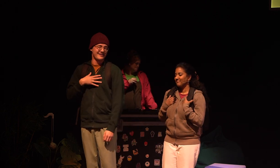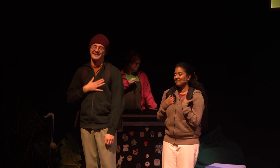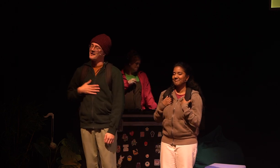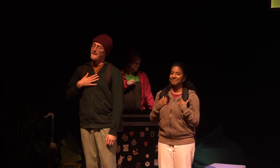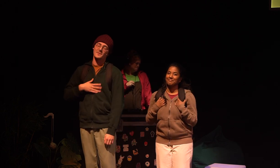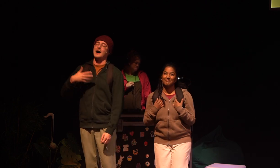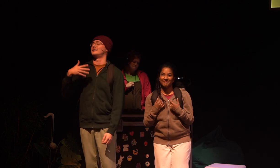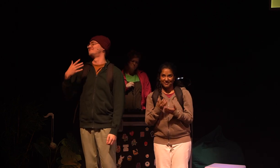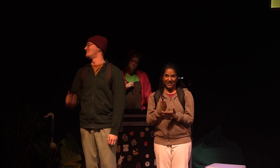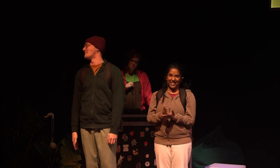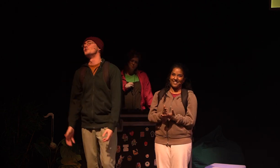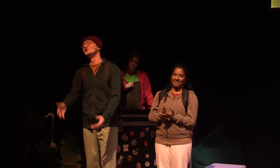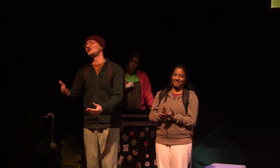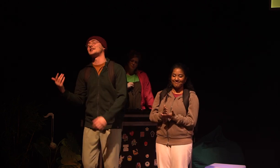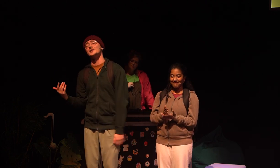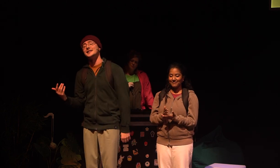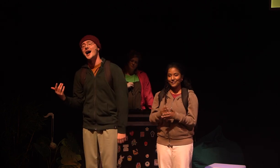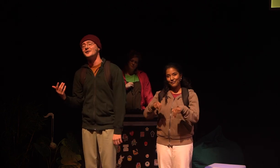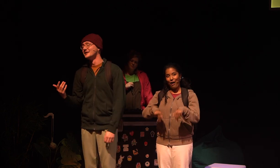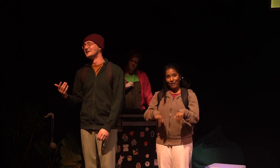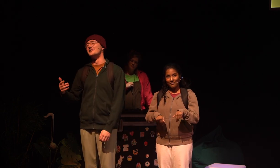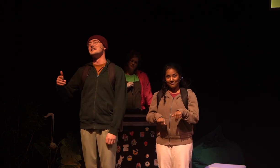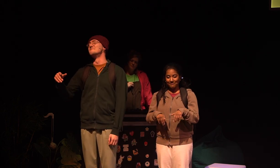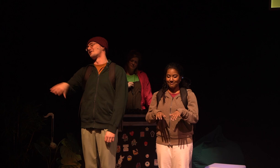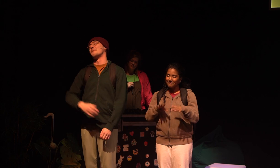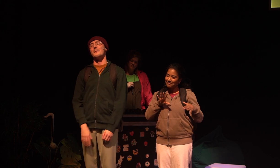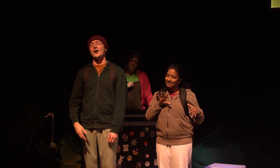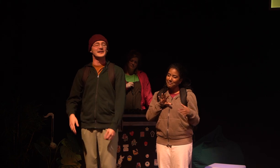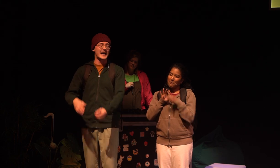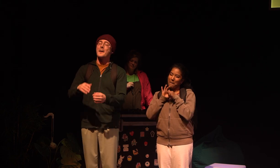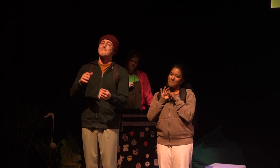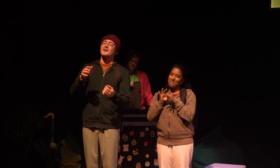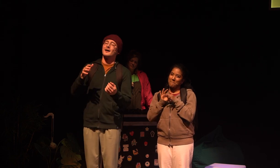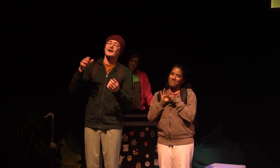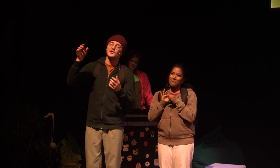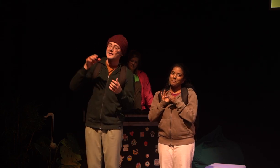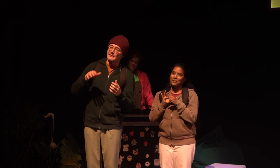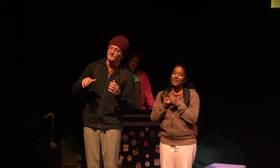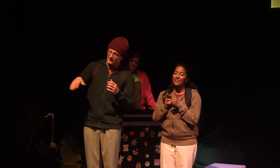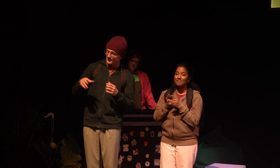Oh I mean once he settled in though, we proper bonded and during that